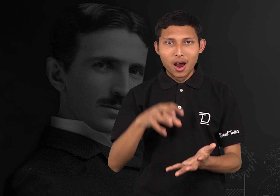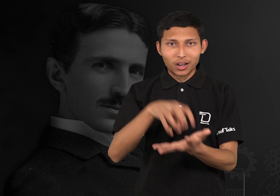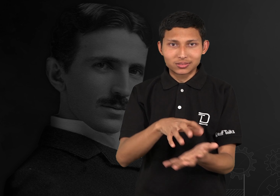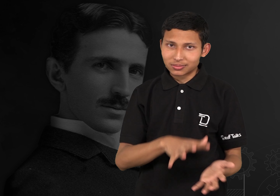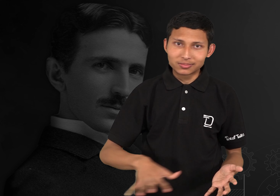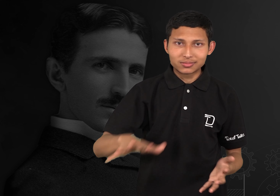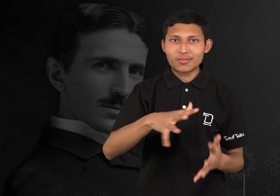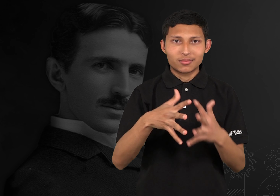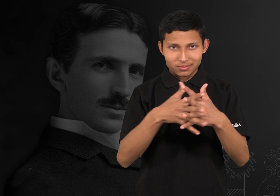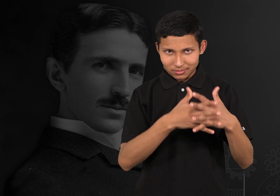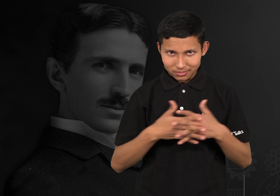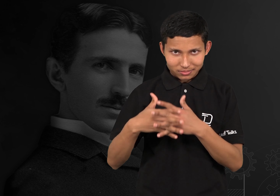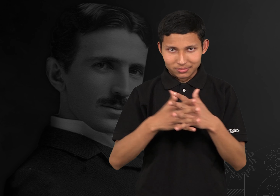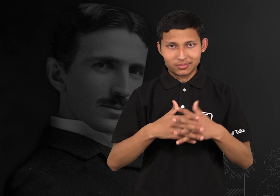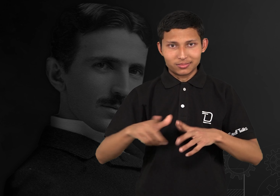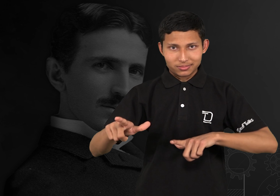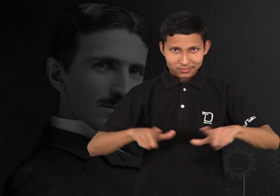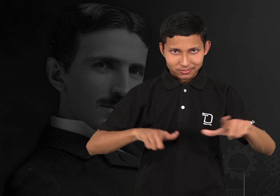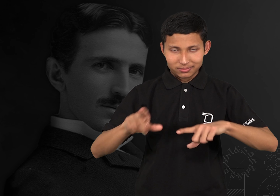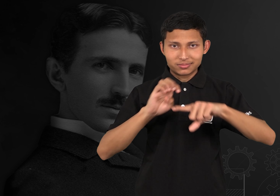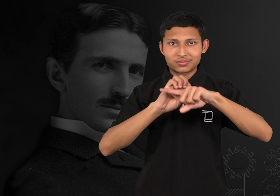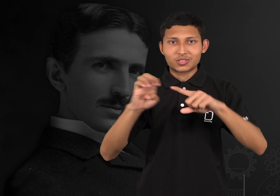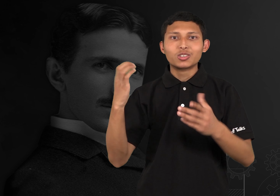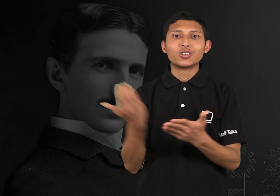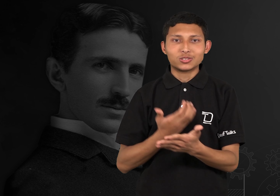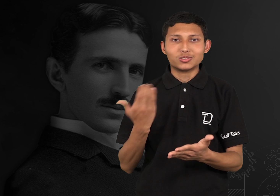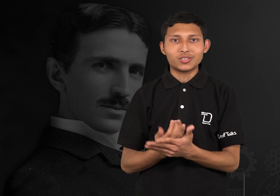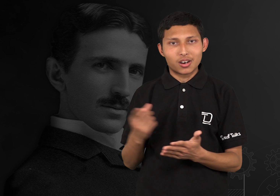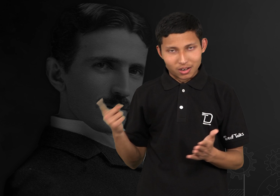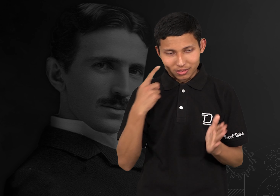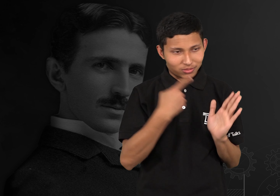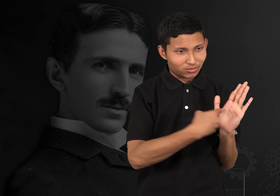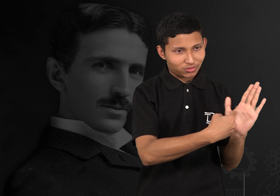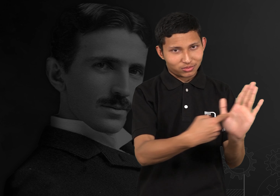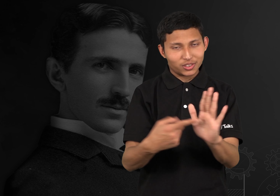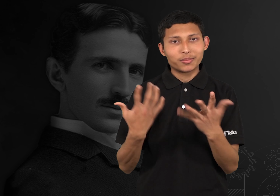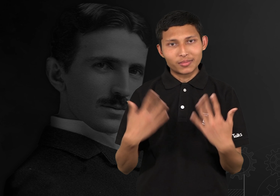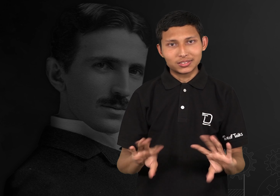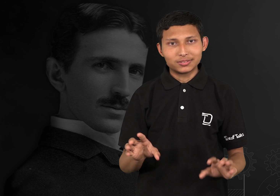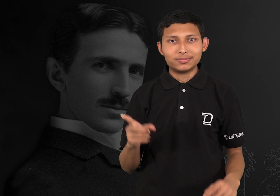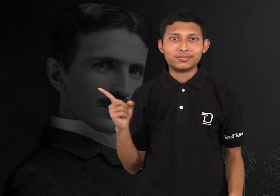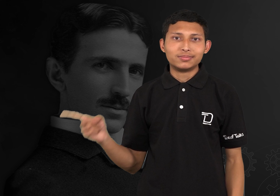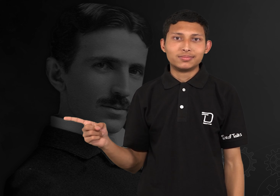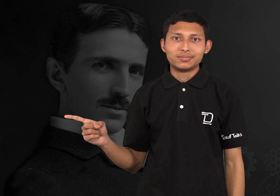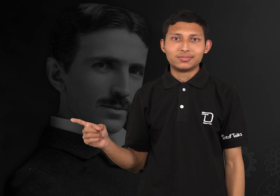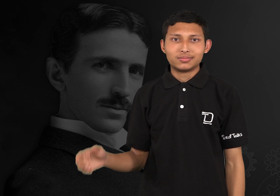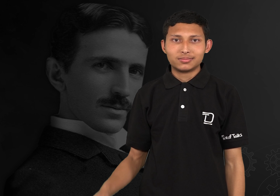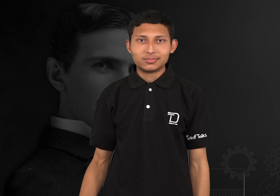the American Institute of Electrical Engineers,